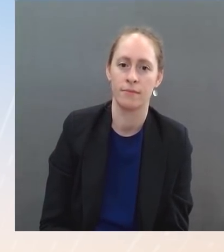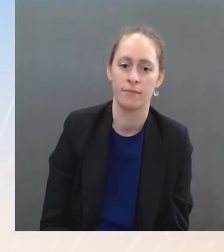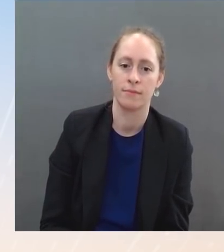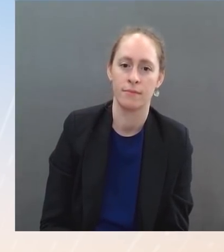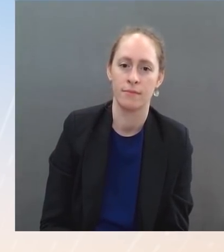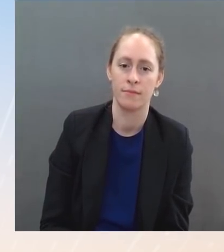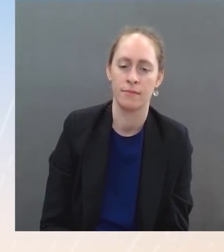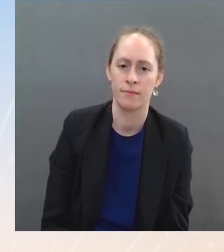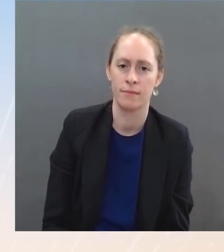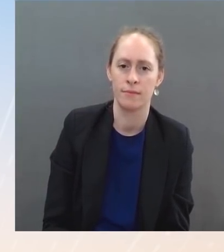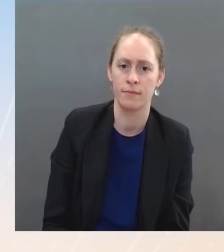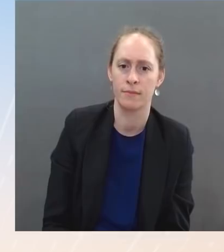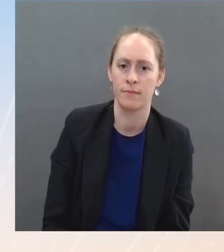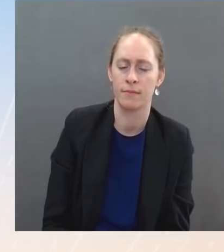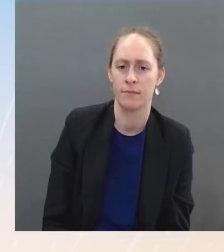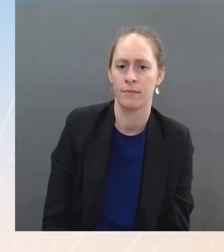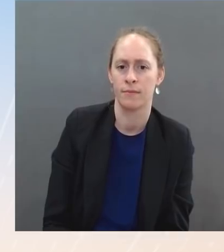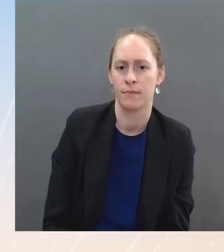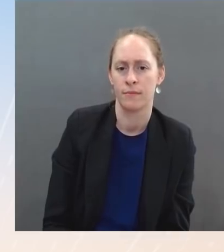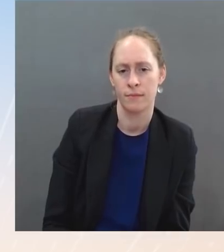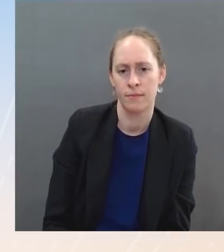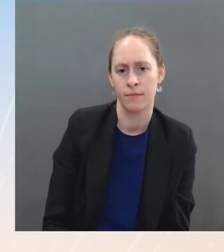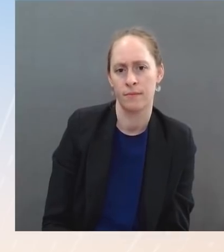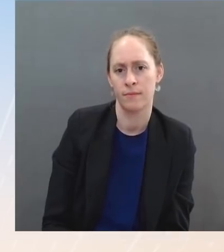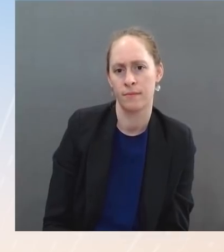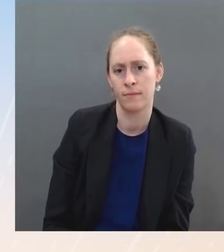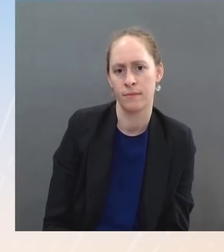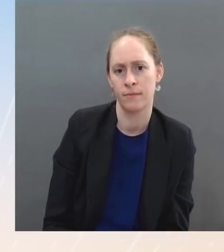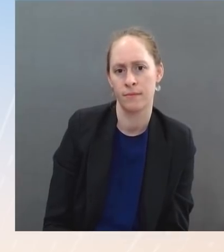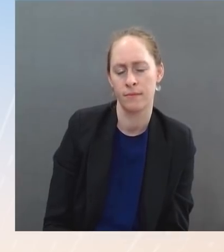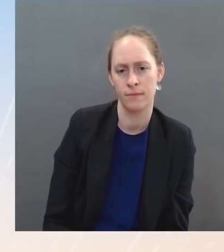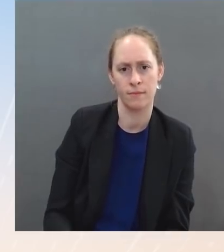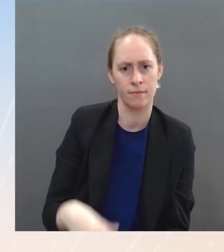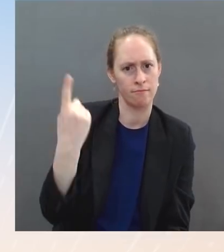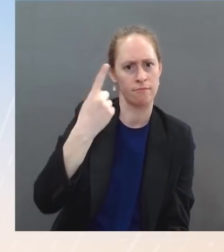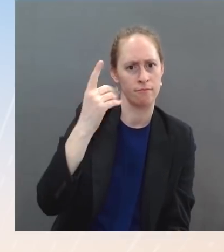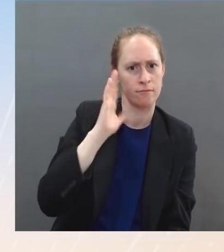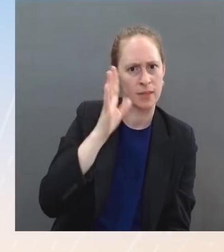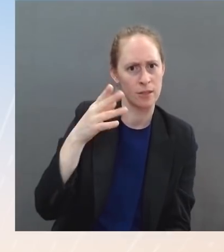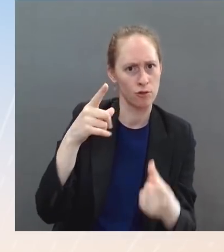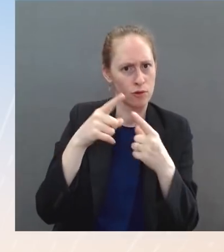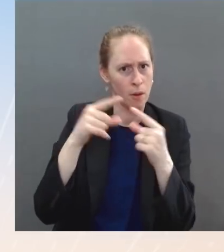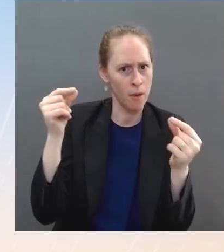with this current situation in Russia? And do you know if they've been included in some of these discussions going forward?